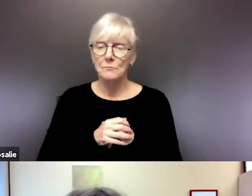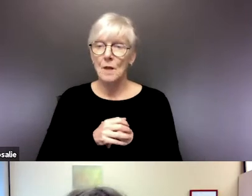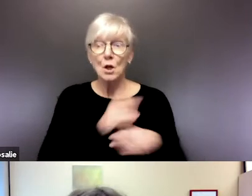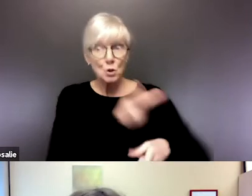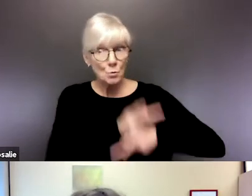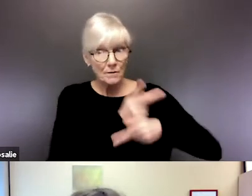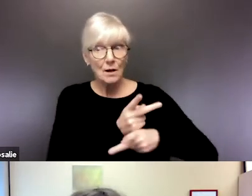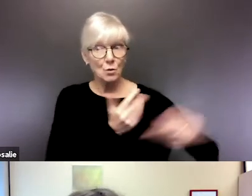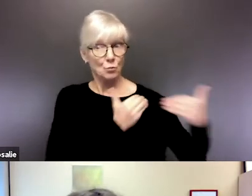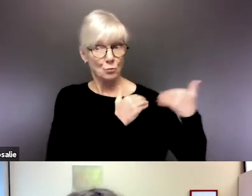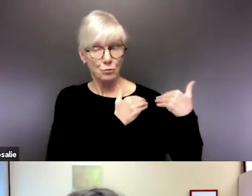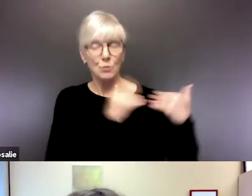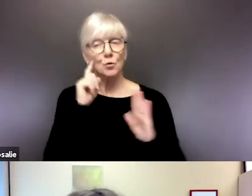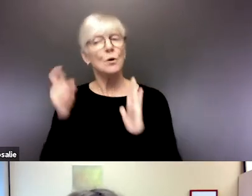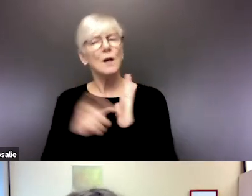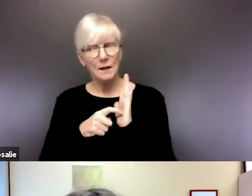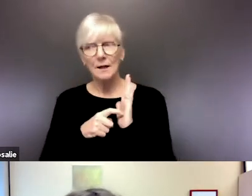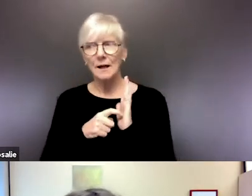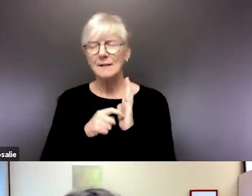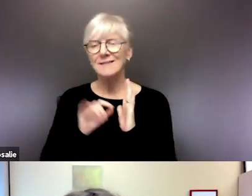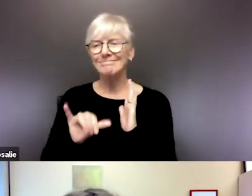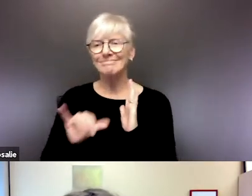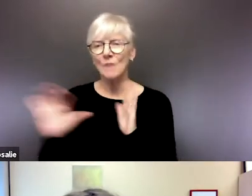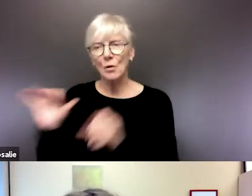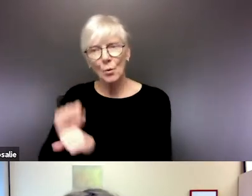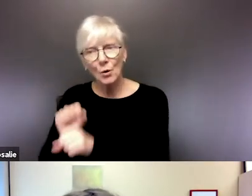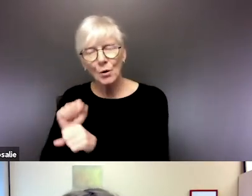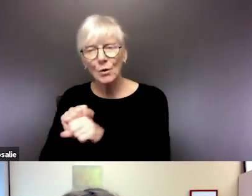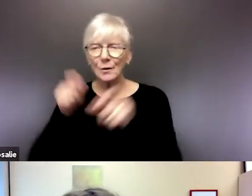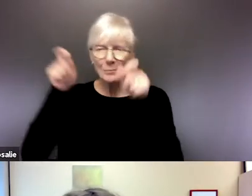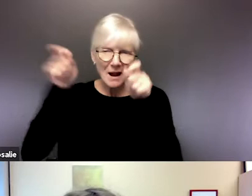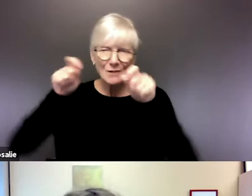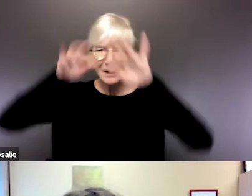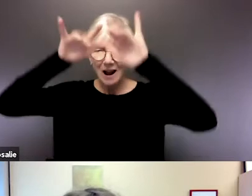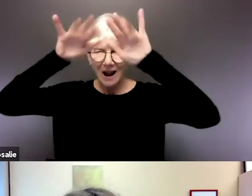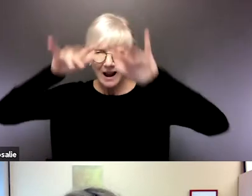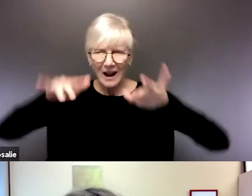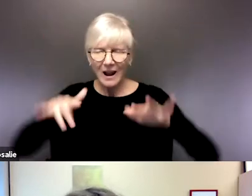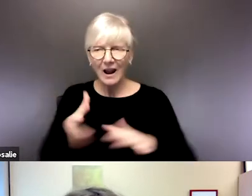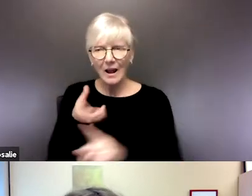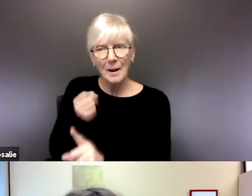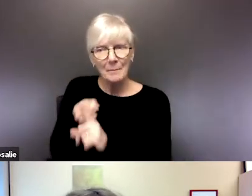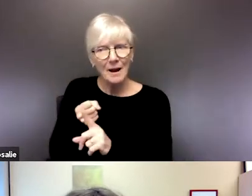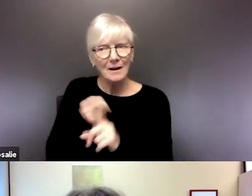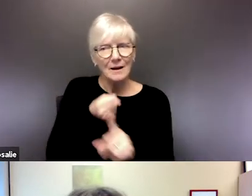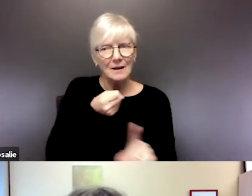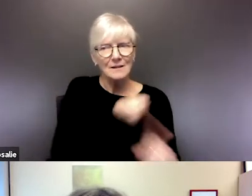recognize the impact of work and management practices on the health of workers, shift